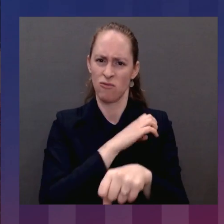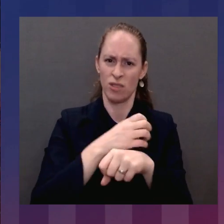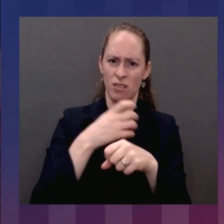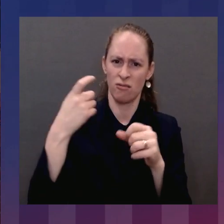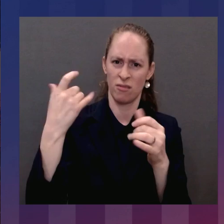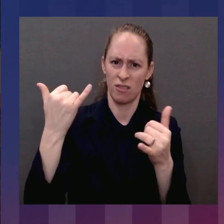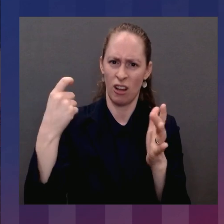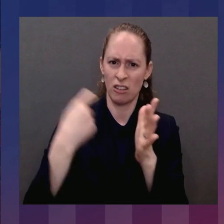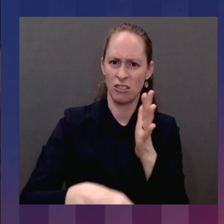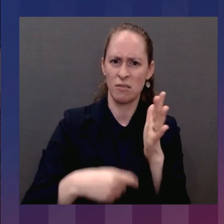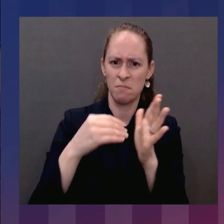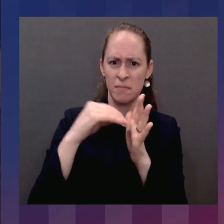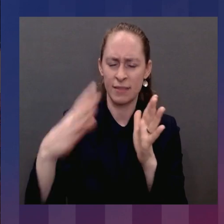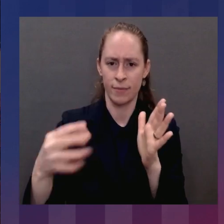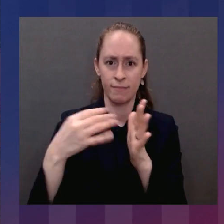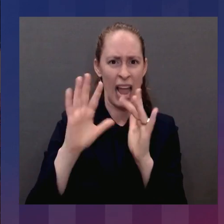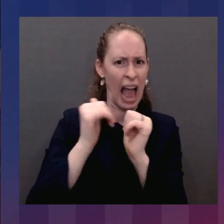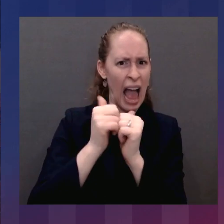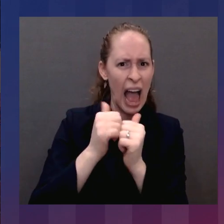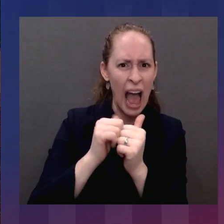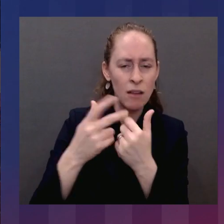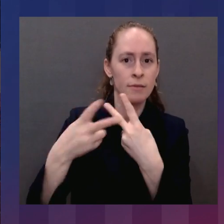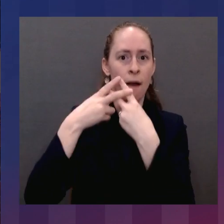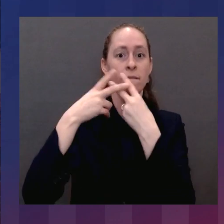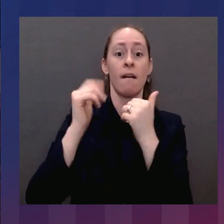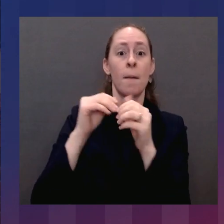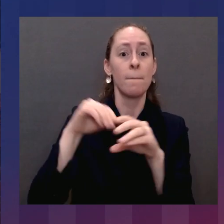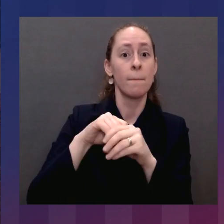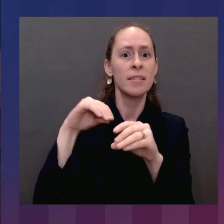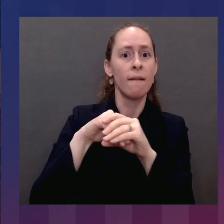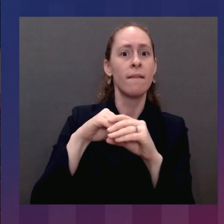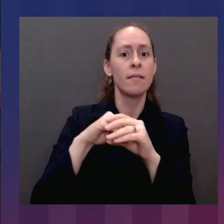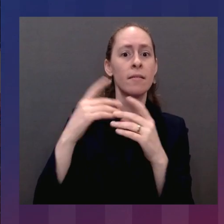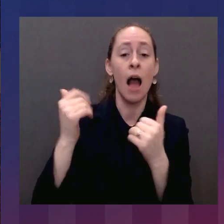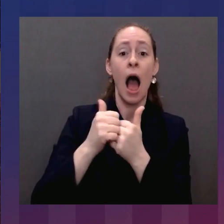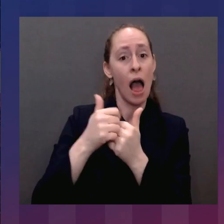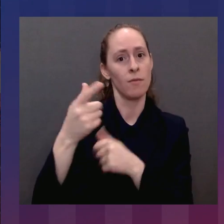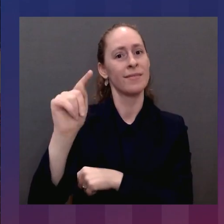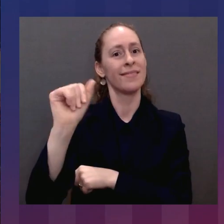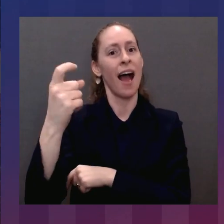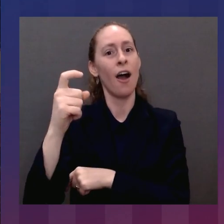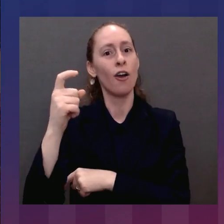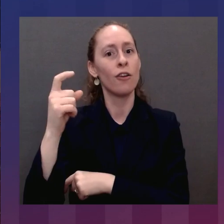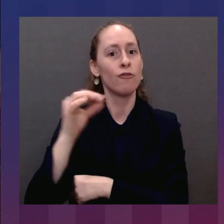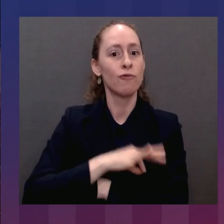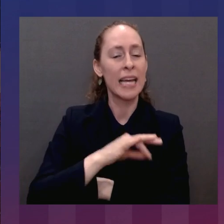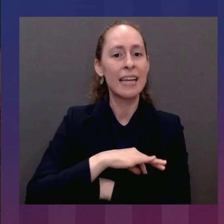to weatherize your homes and businesses to be energy efficient and get a tax credit for it;